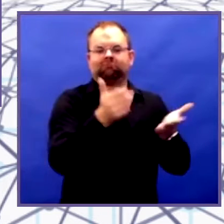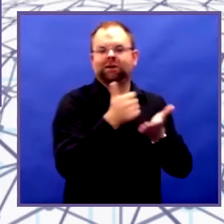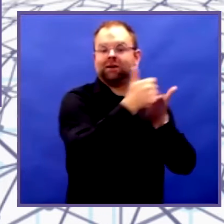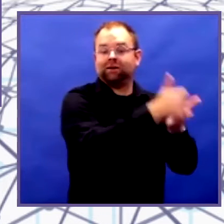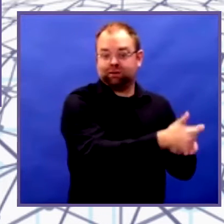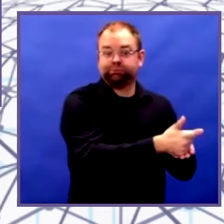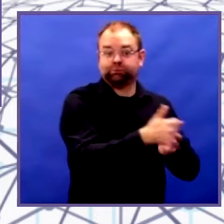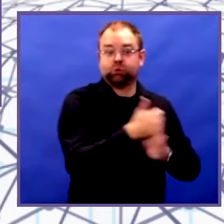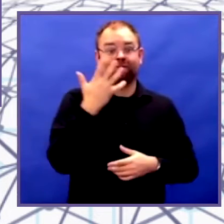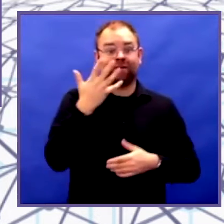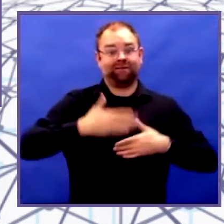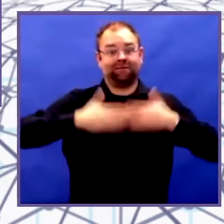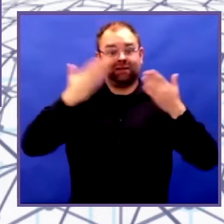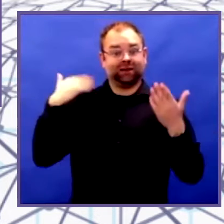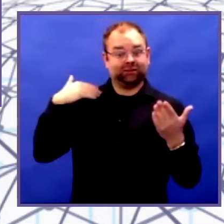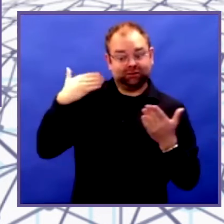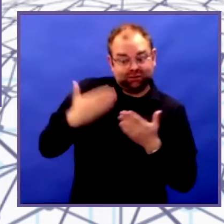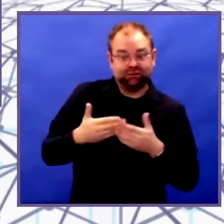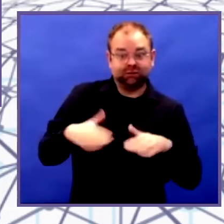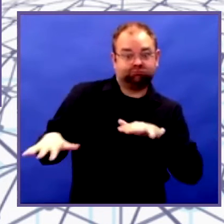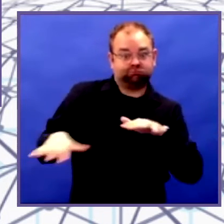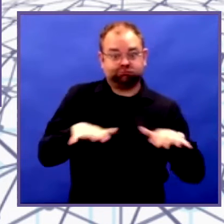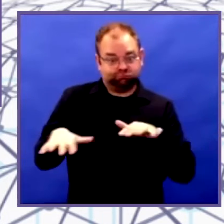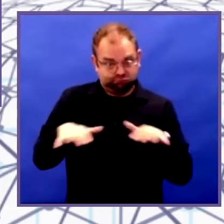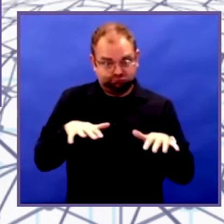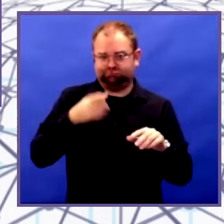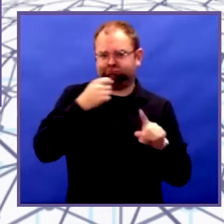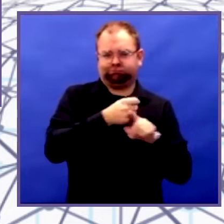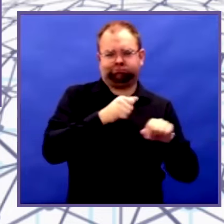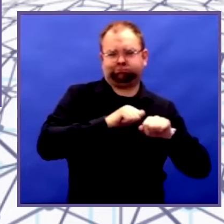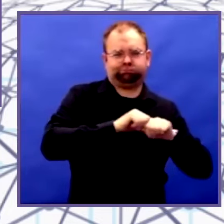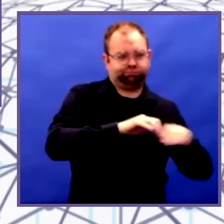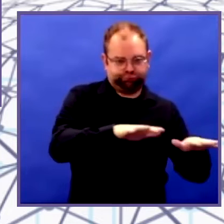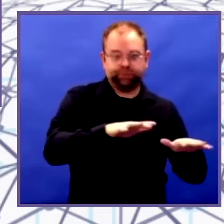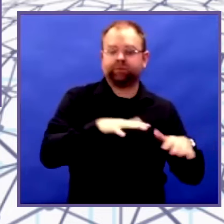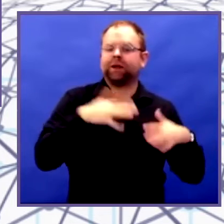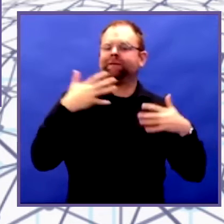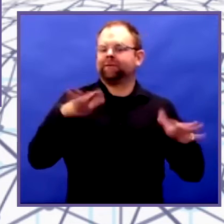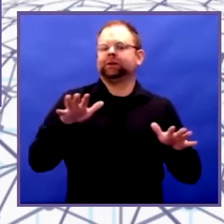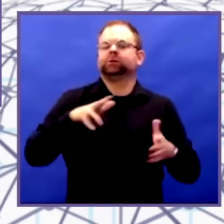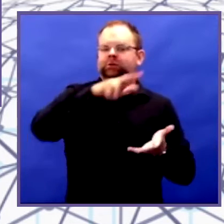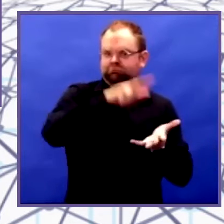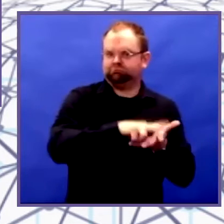We're also responding to another current emergency in Sedan, where the green light also received